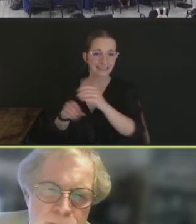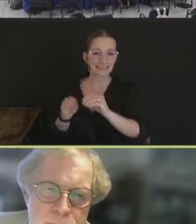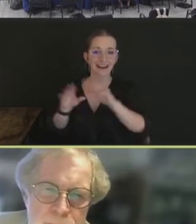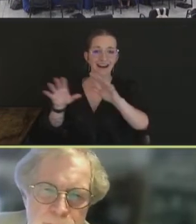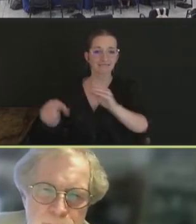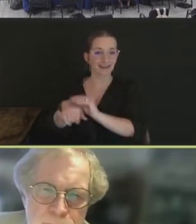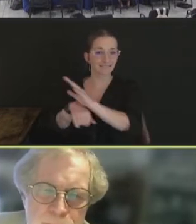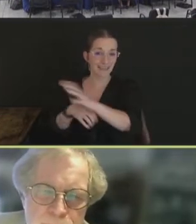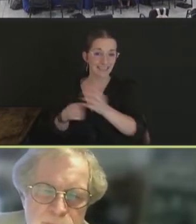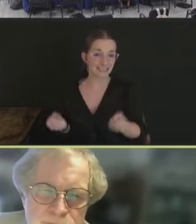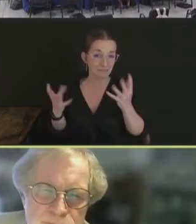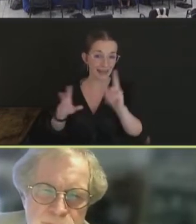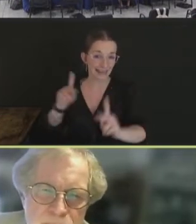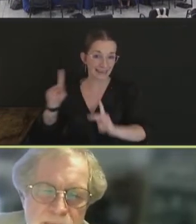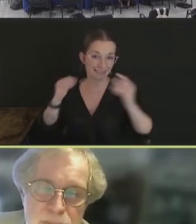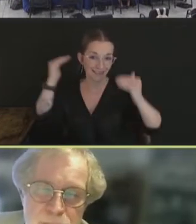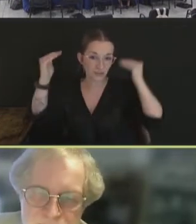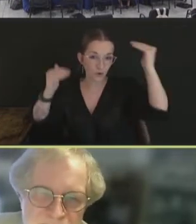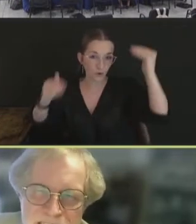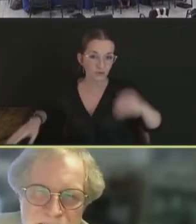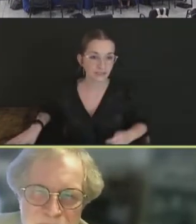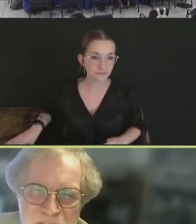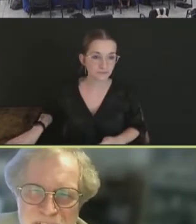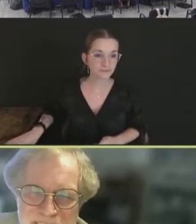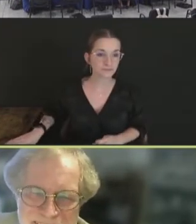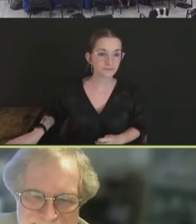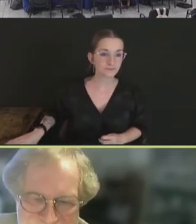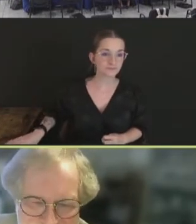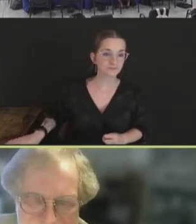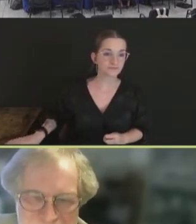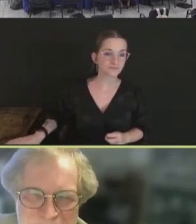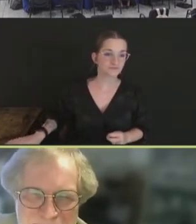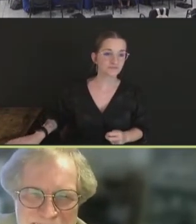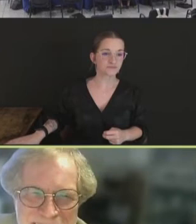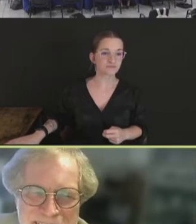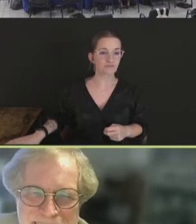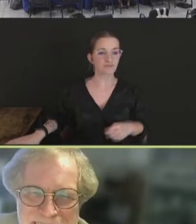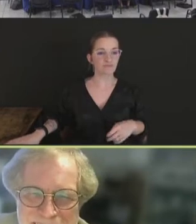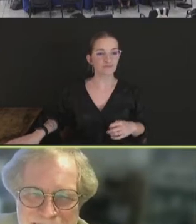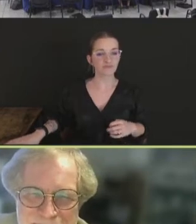Next, please. That's not "over." Yes, okay.